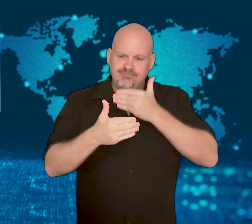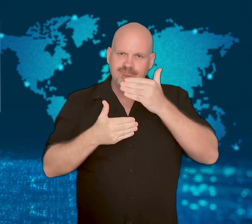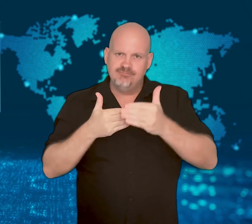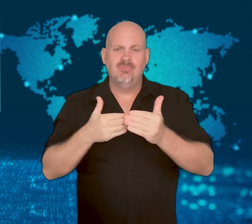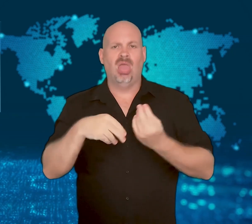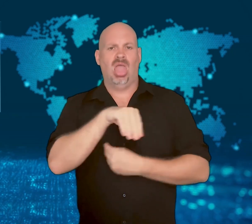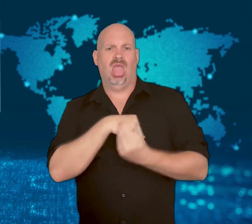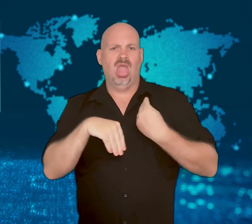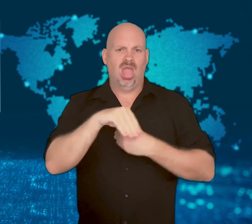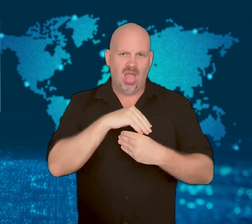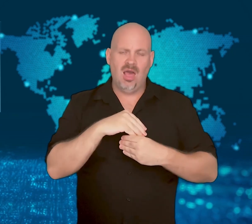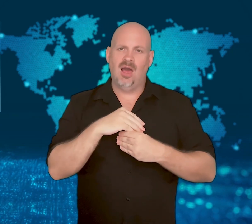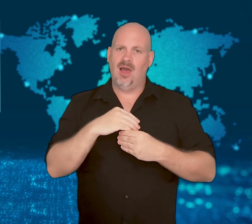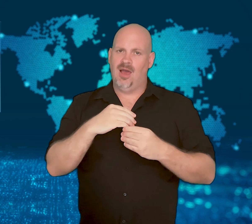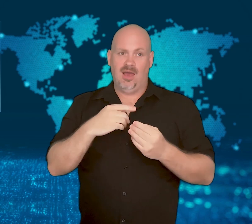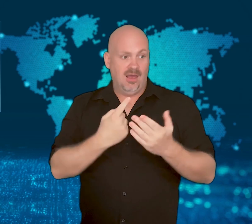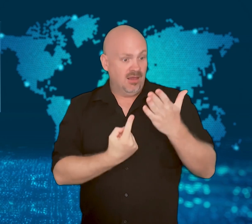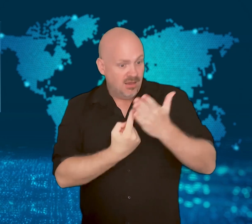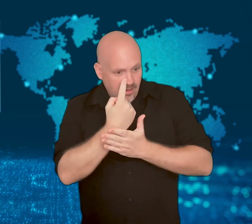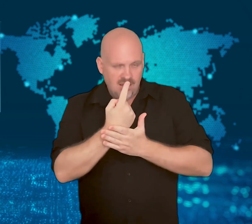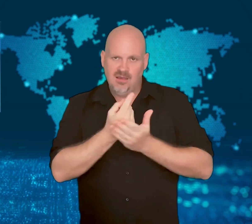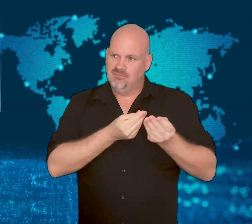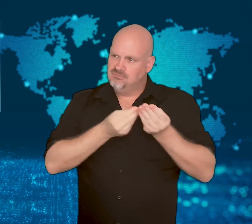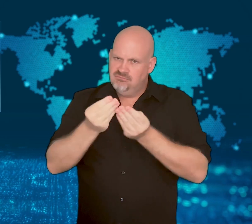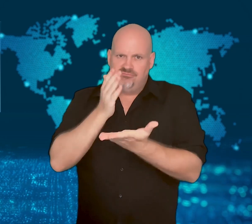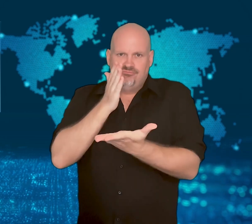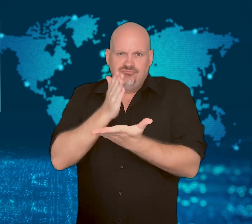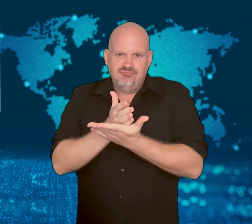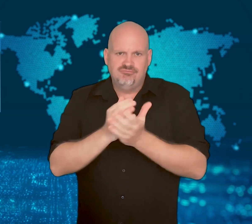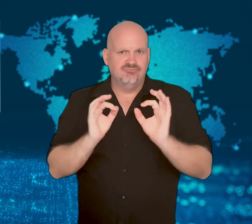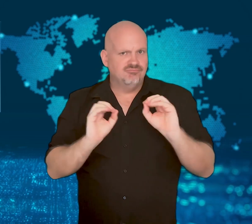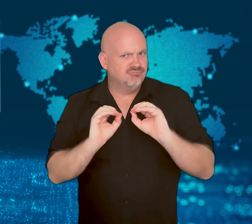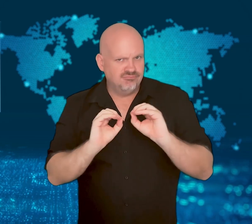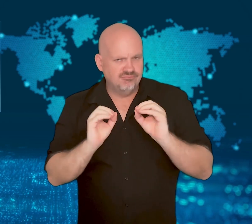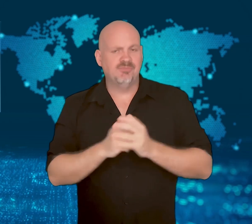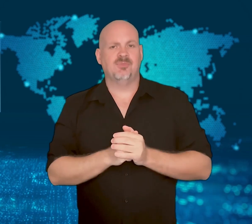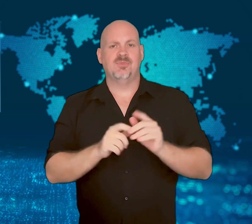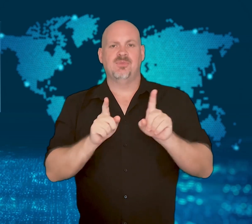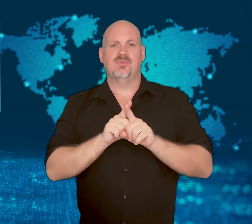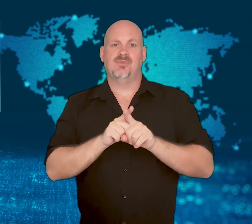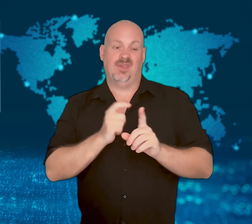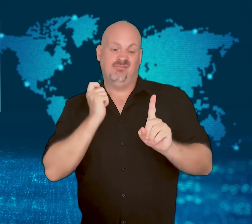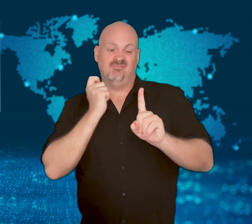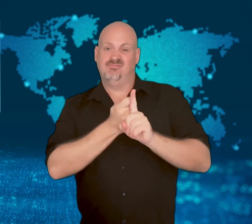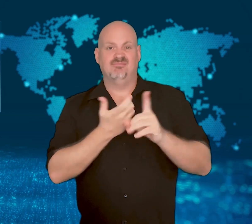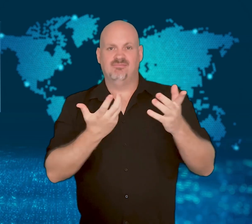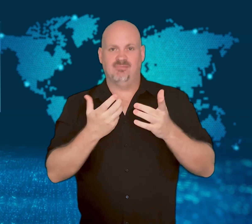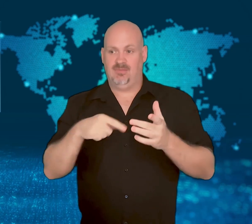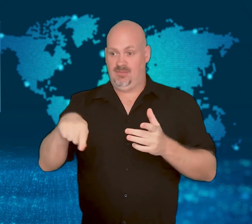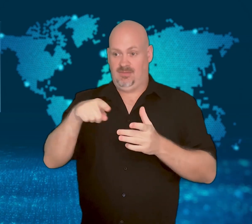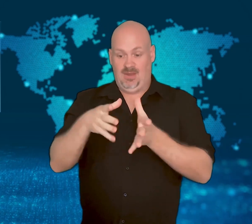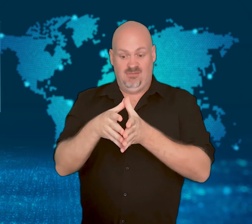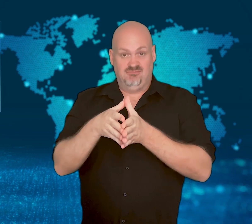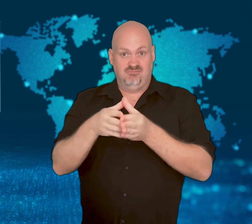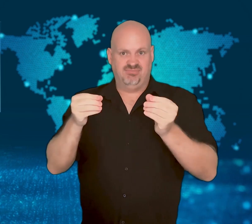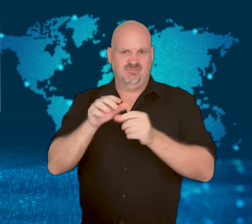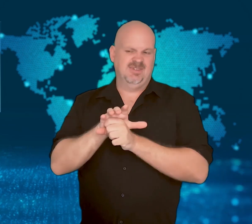misconduct and torture as well as charges of forced disappearance.